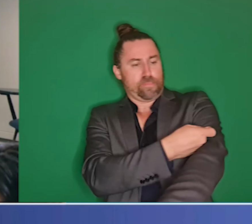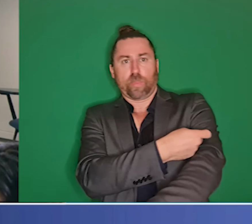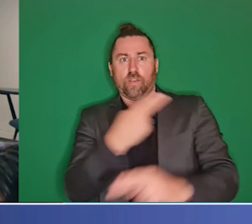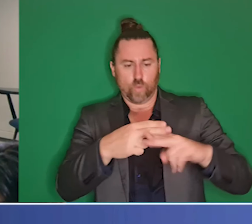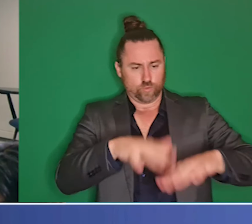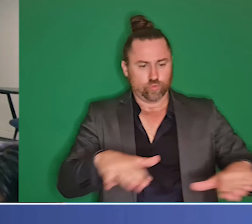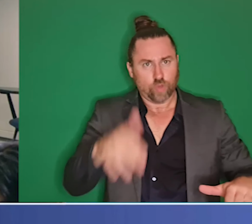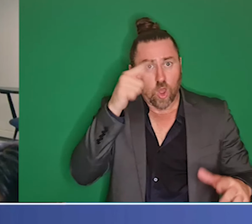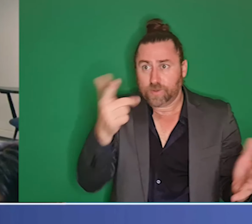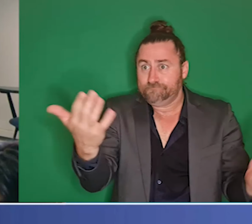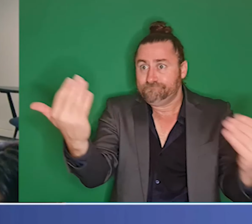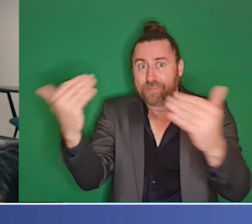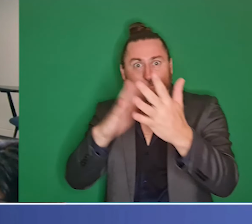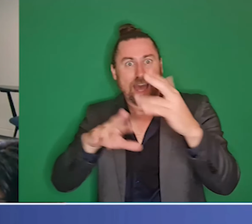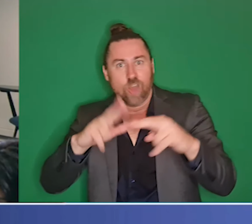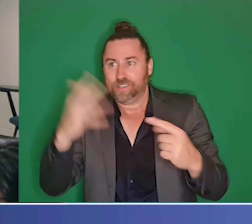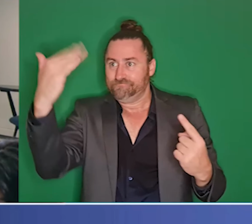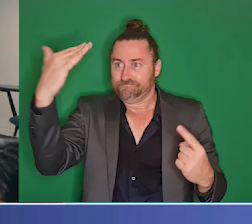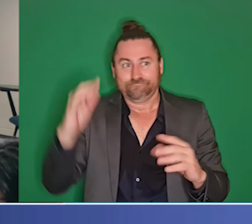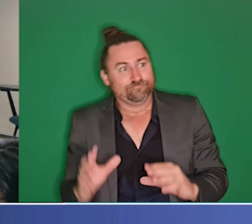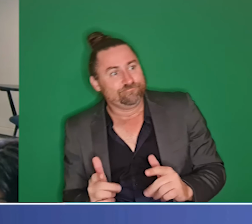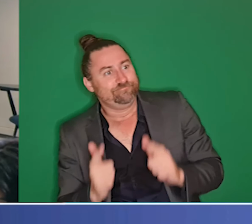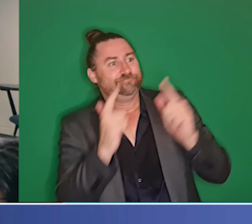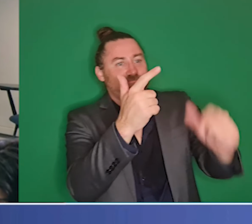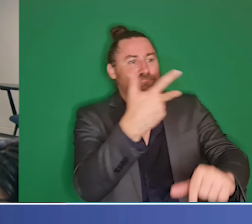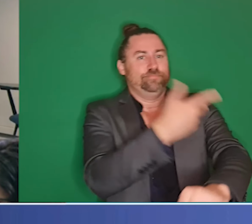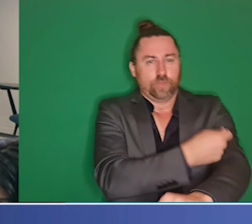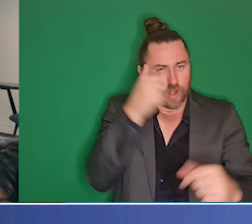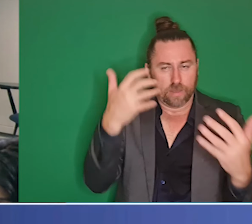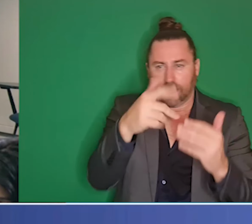which is a really good thing. I know there are some are some fringe voices speaking the other way.